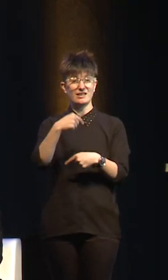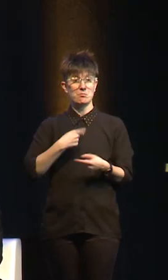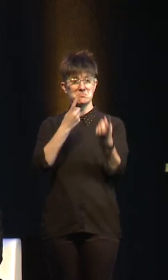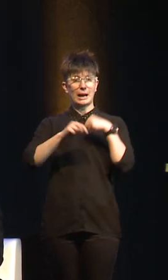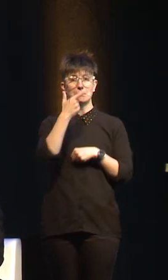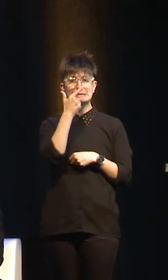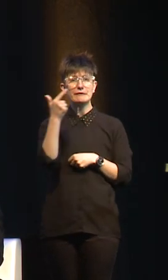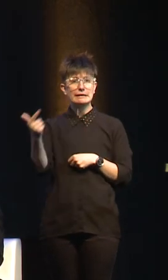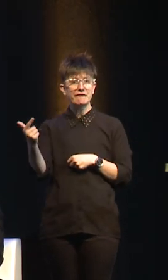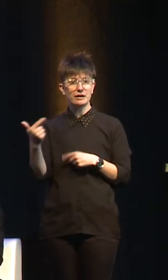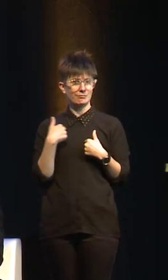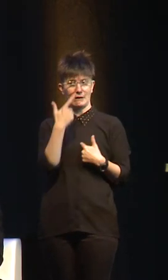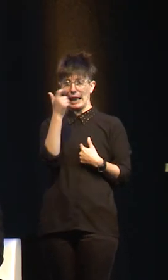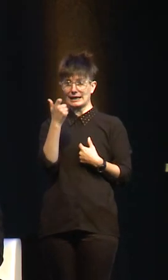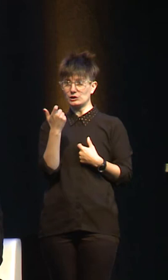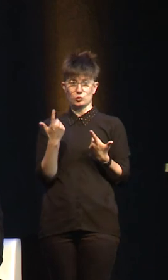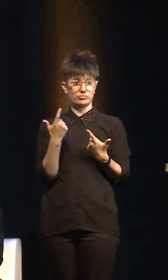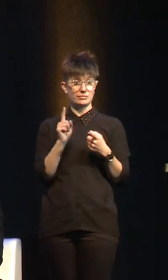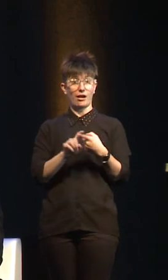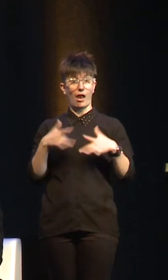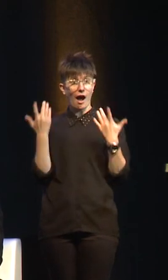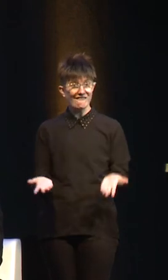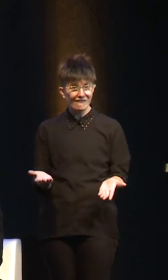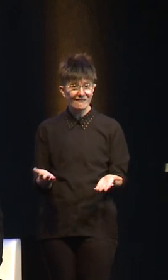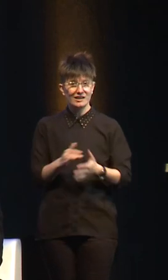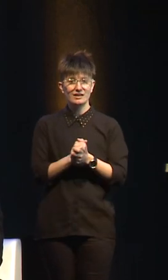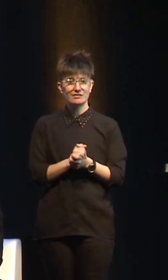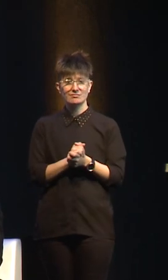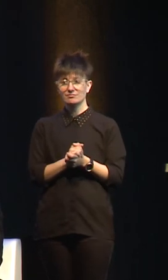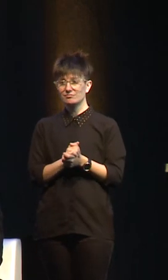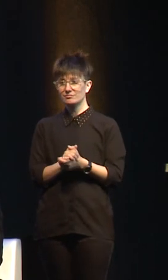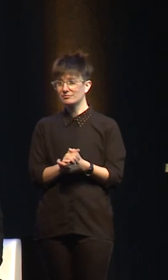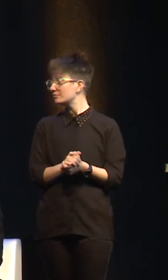I'm gonna be lucky to be here, and I had I hope to be kind of I don’t know, fishing